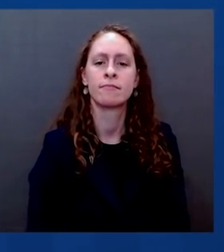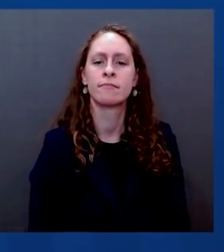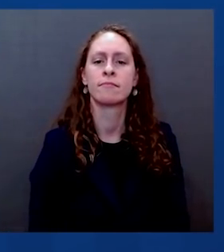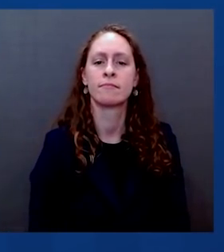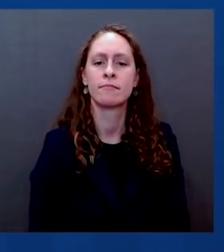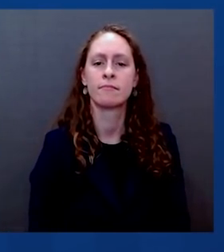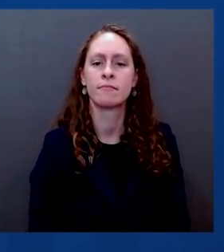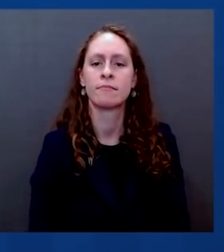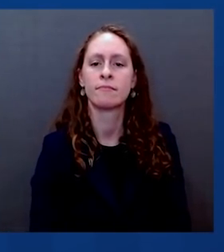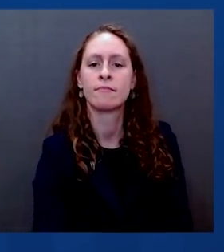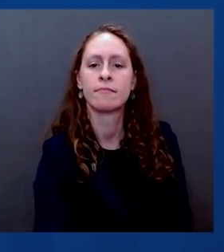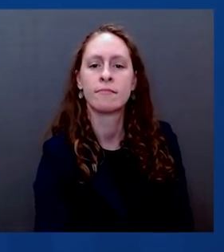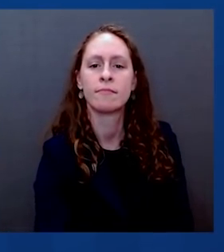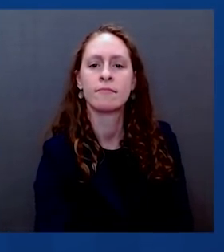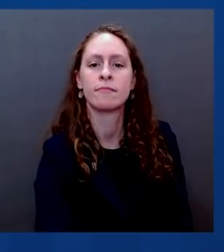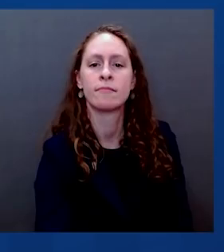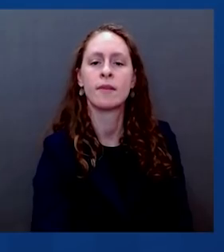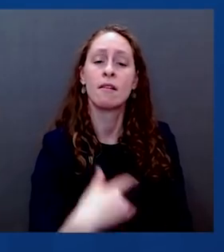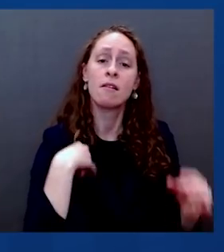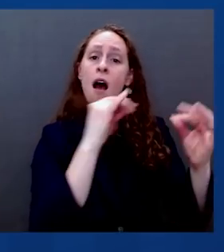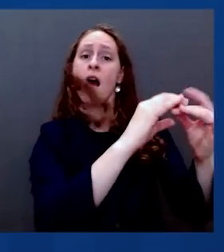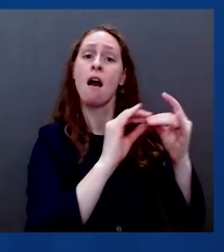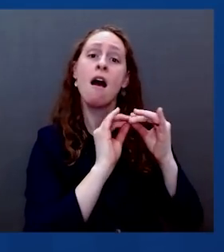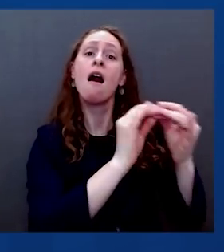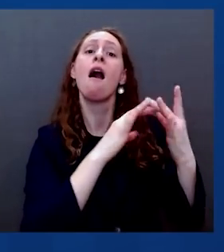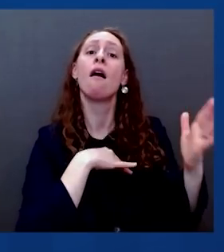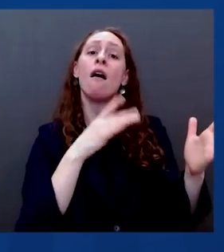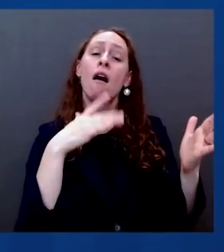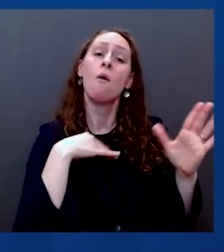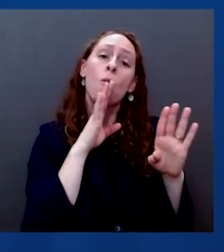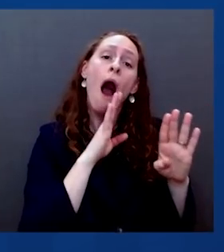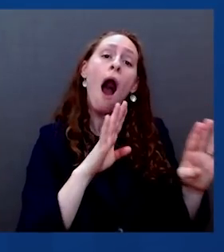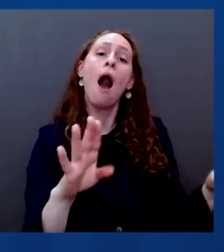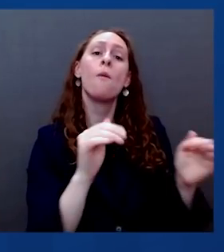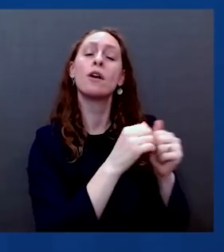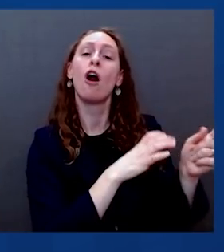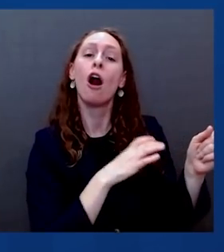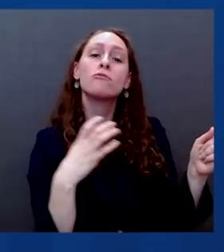Folks, it'll restore the strength of the Voting Rights Act of '65 --